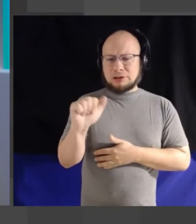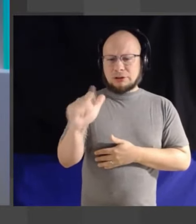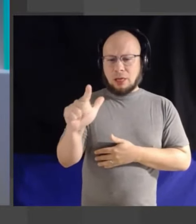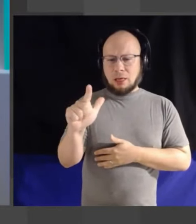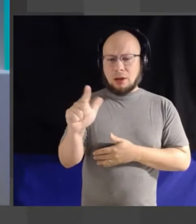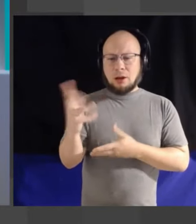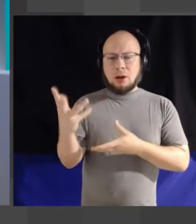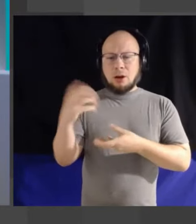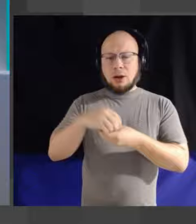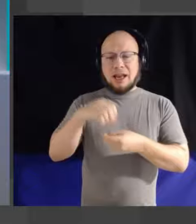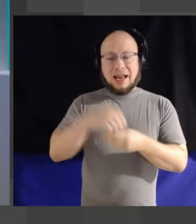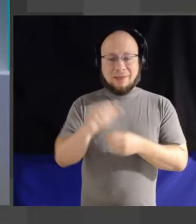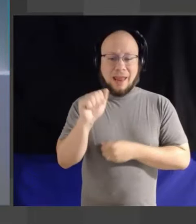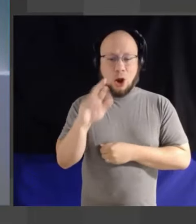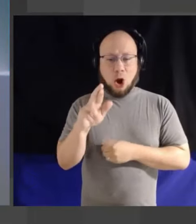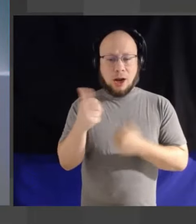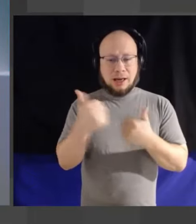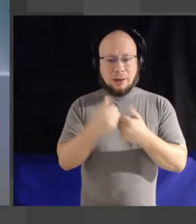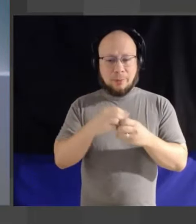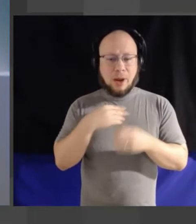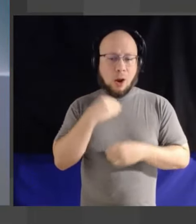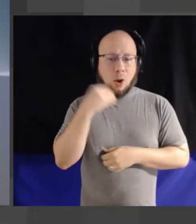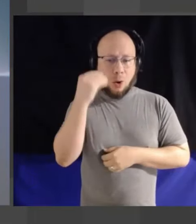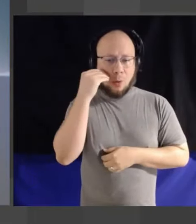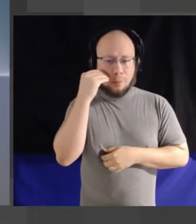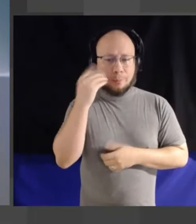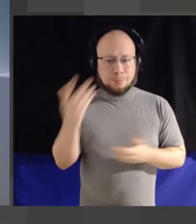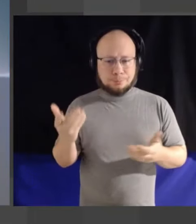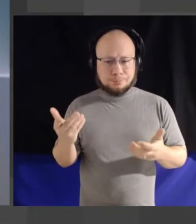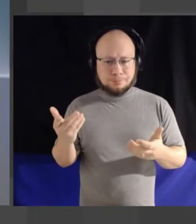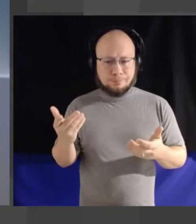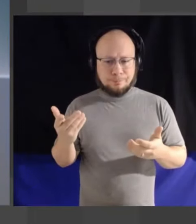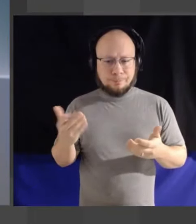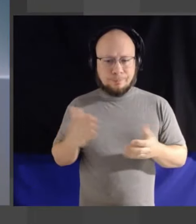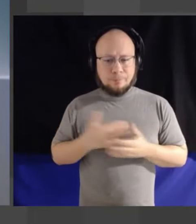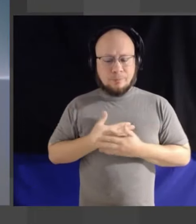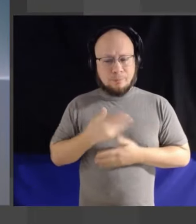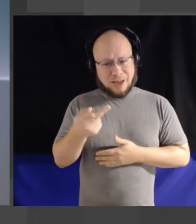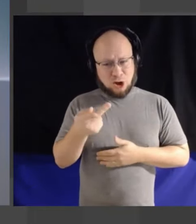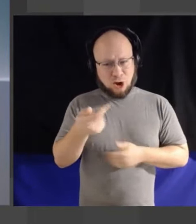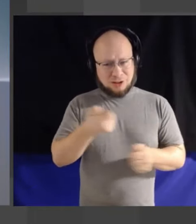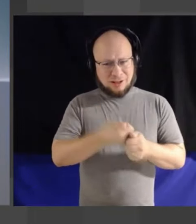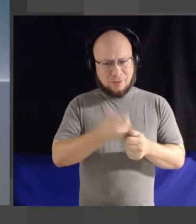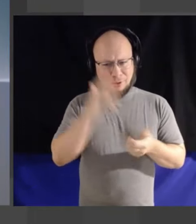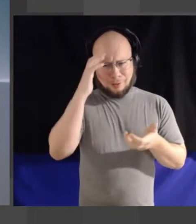WHICH LETS ME PLAY LIFE-SIZE ADVENTURES IN AUGMENTED REALITY IN VARIOUS PARTS OF MY HOME.